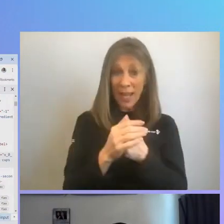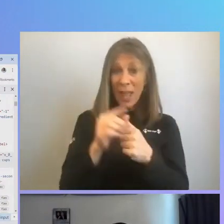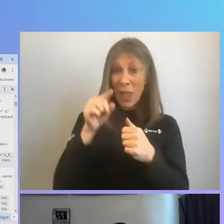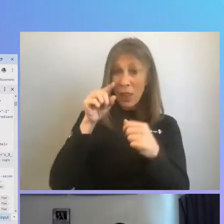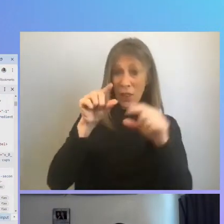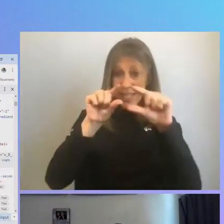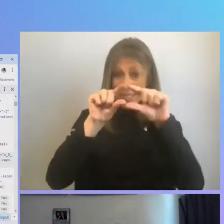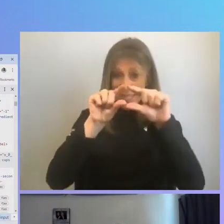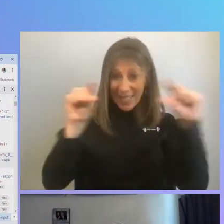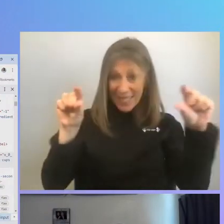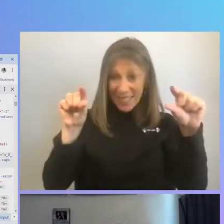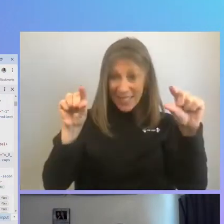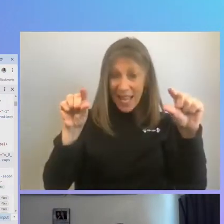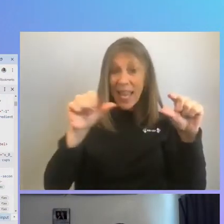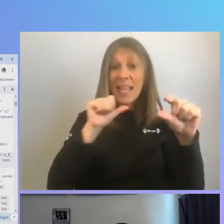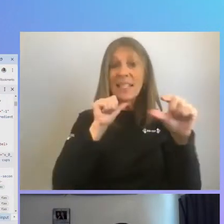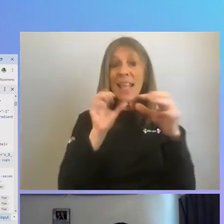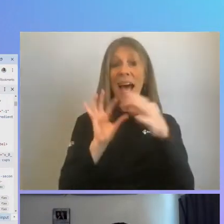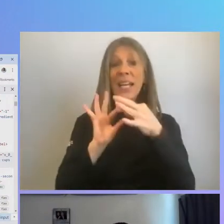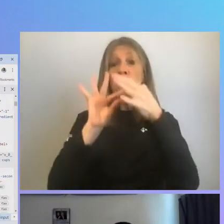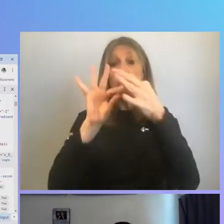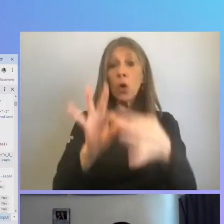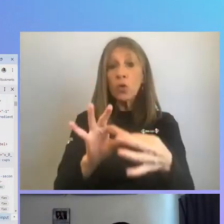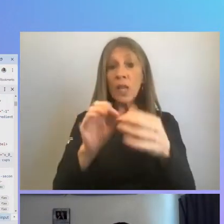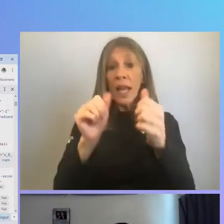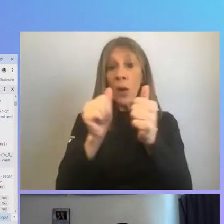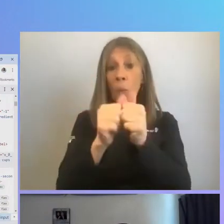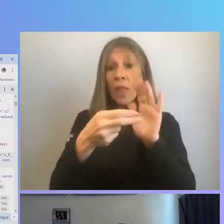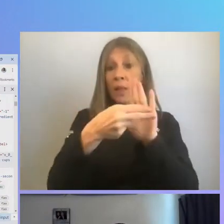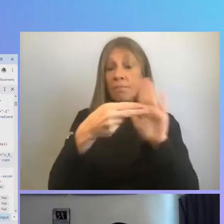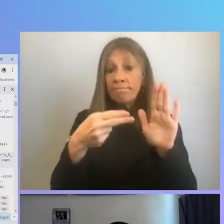associated with its label. The exact question that Glenda asked